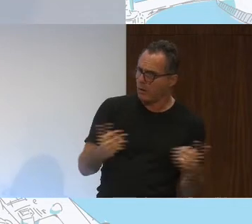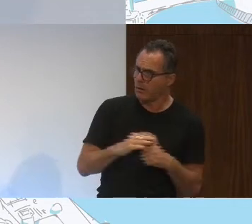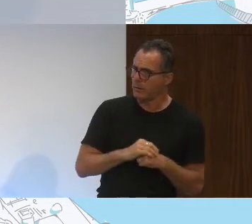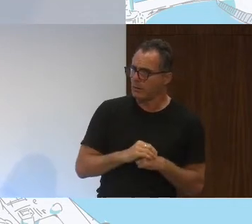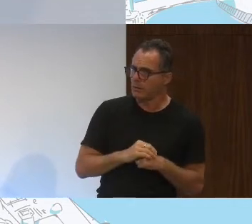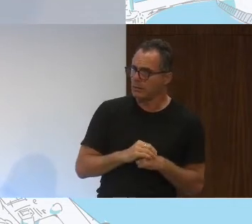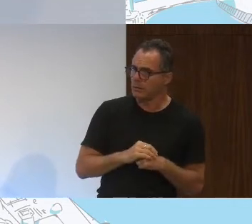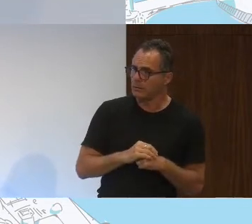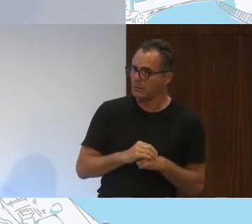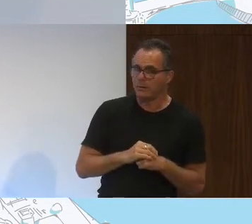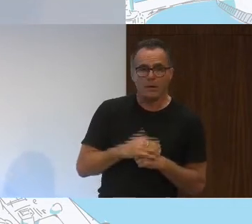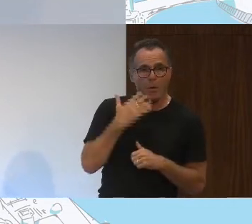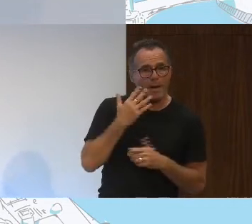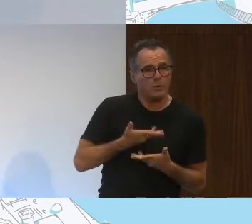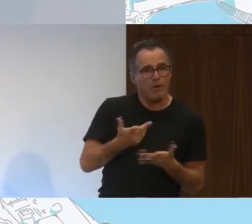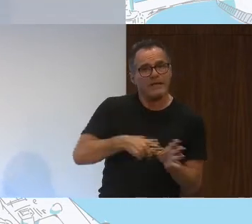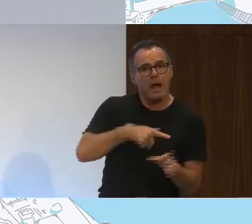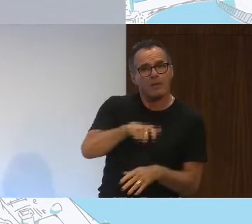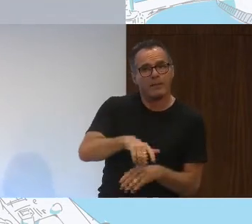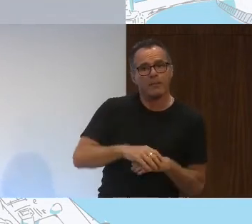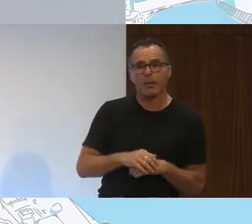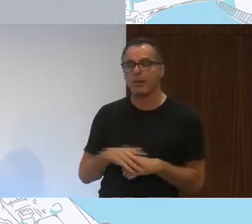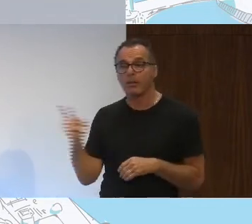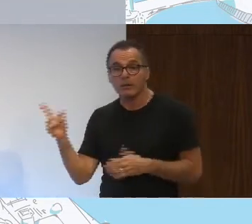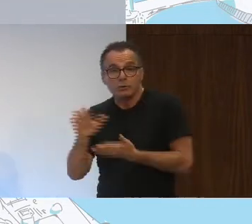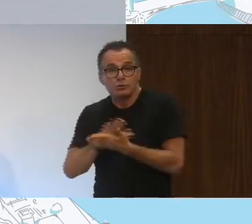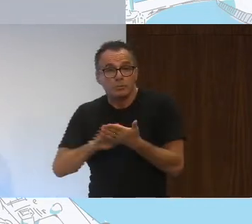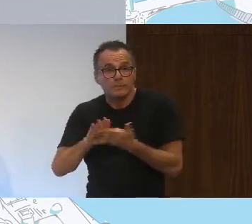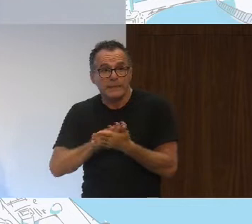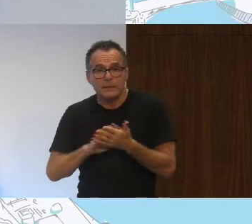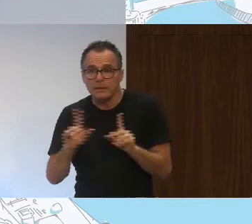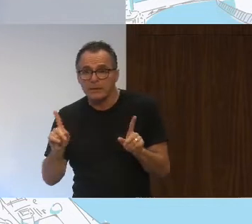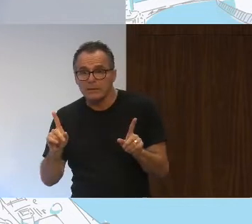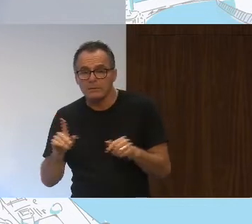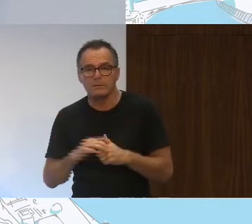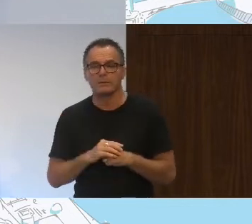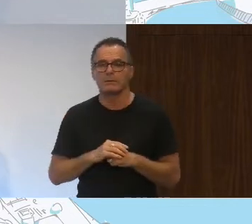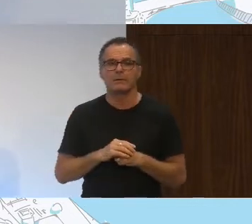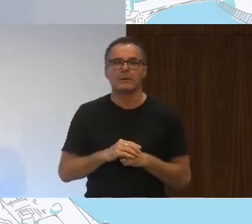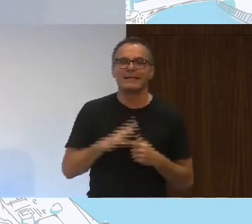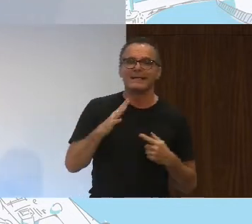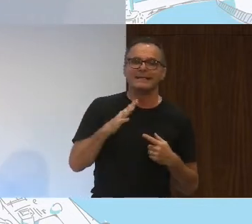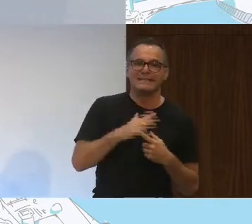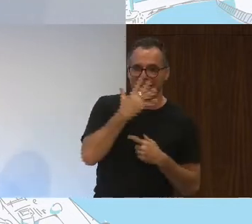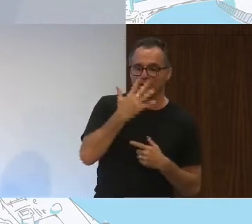when they could be offered as well. You mean. In adolescence? Yeah, I mean, I think